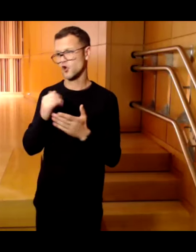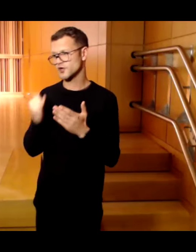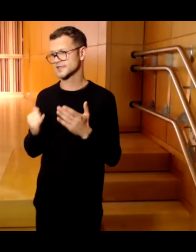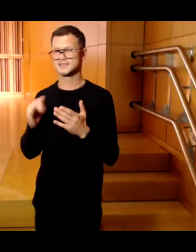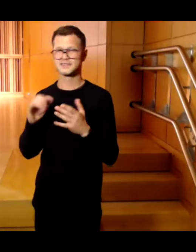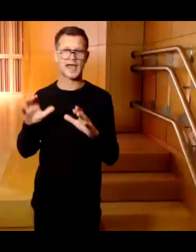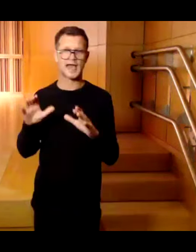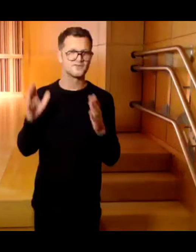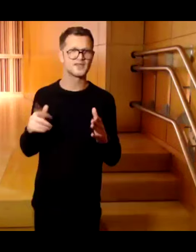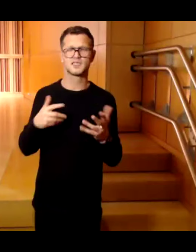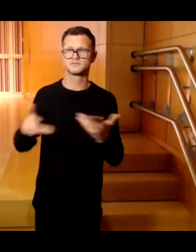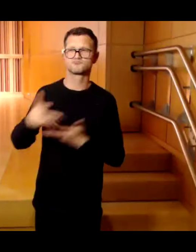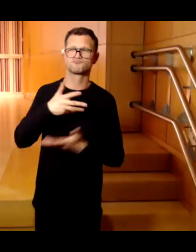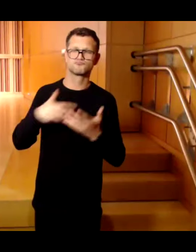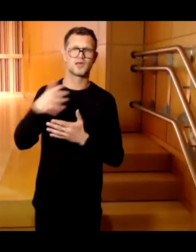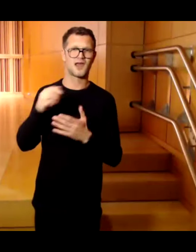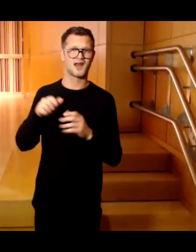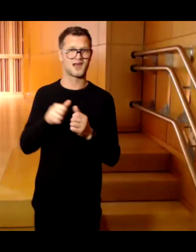And as an out-Black queer intellectual and person in the world.